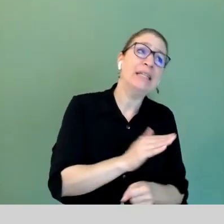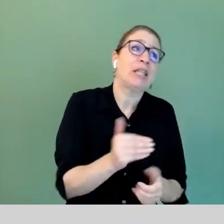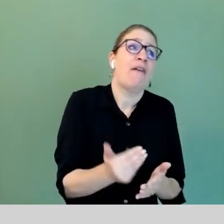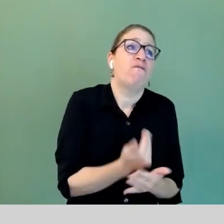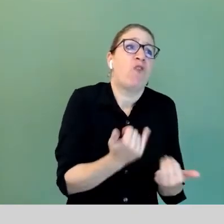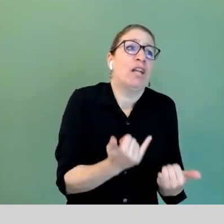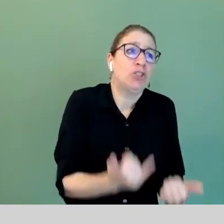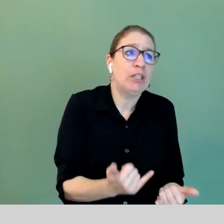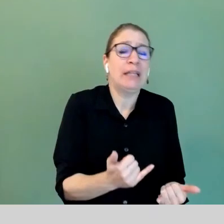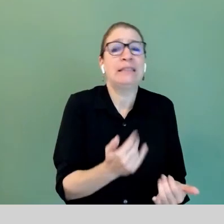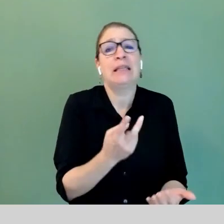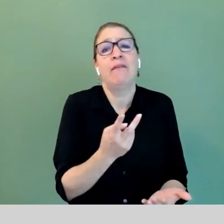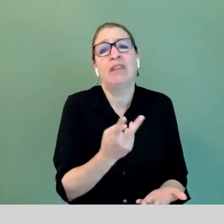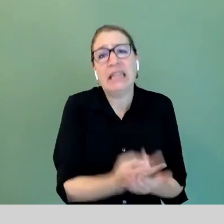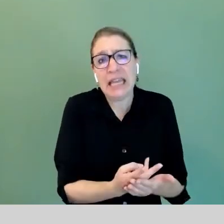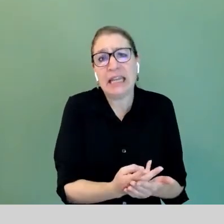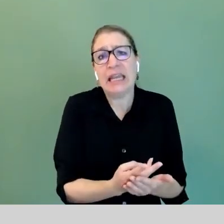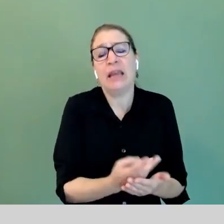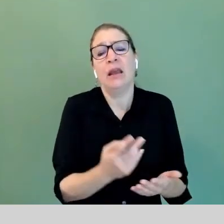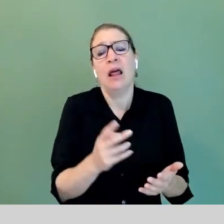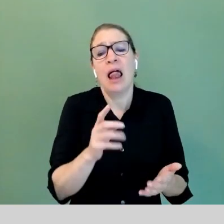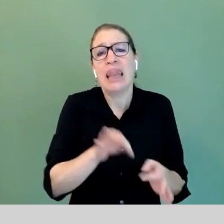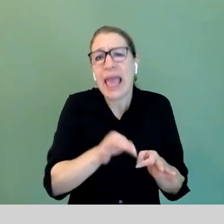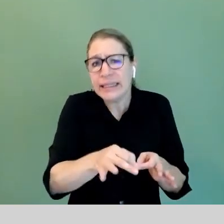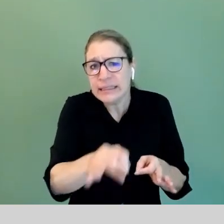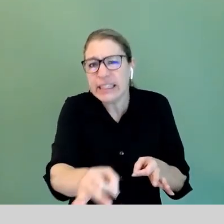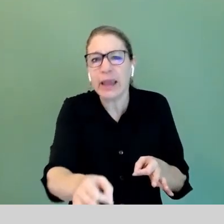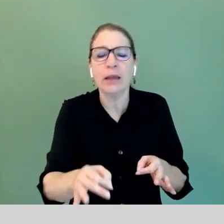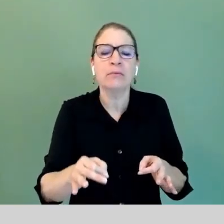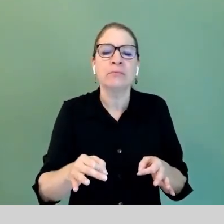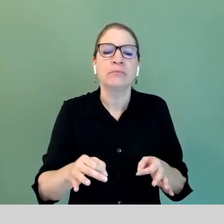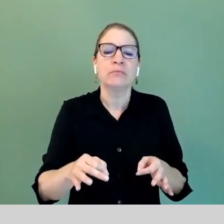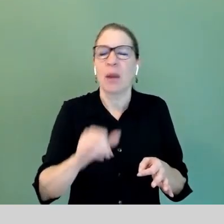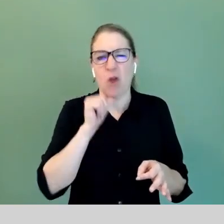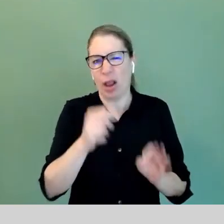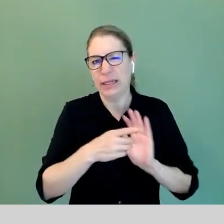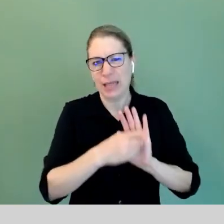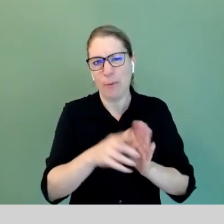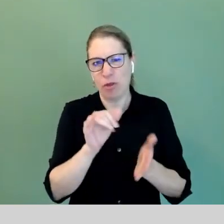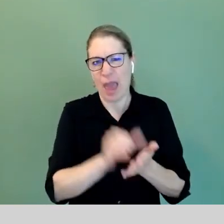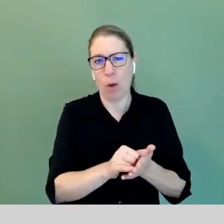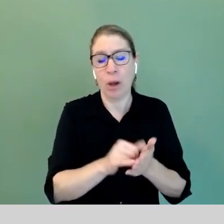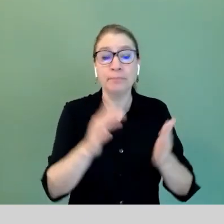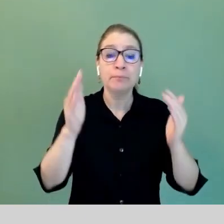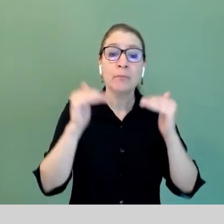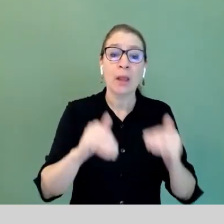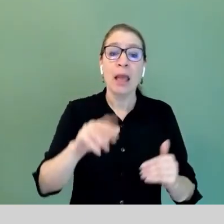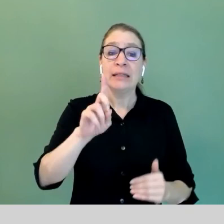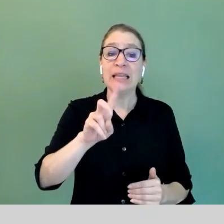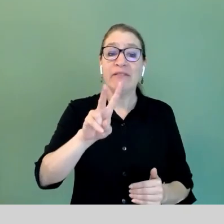So that's what I'm not going to demo today. The next one is DVC, data version control,